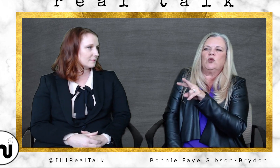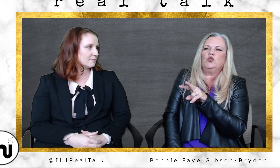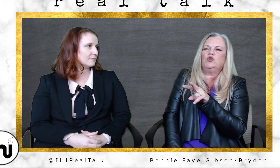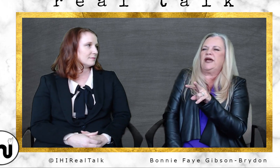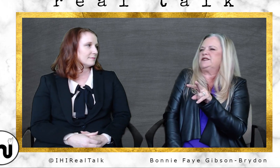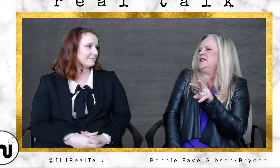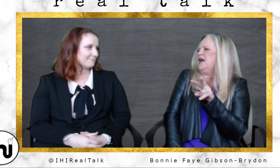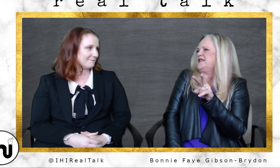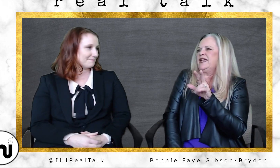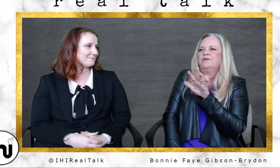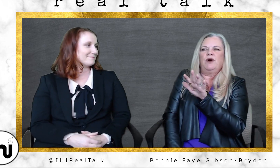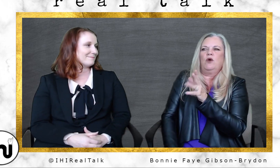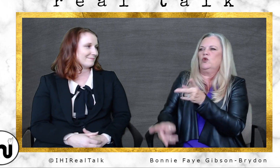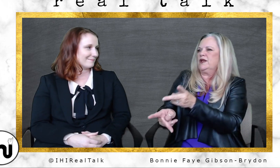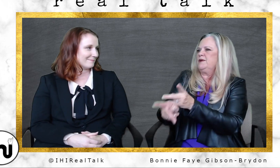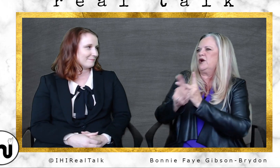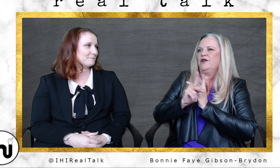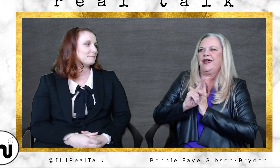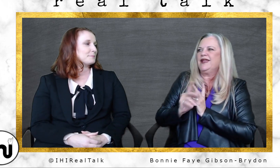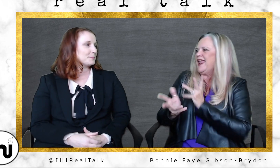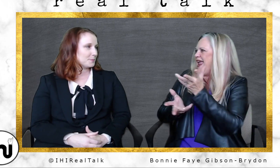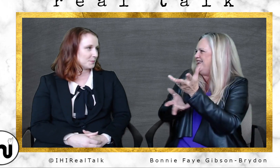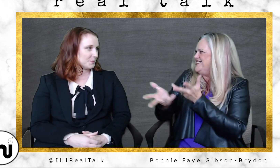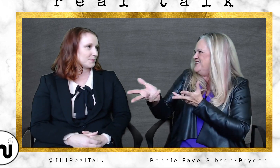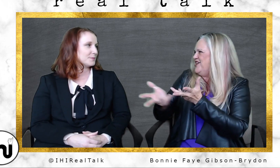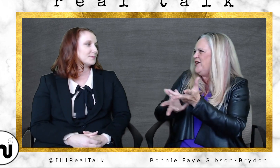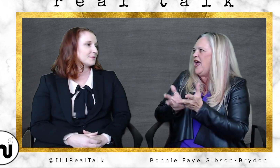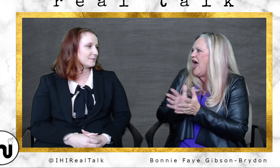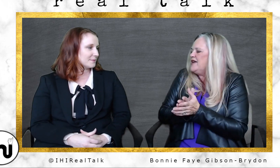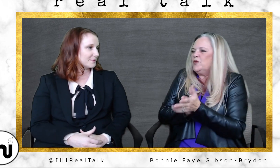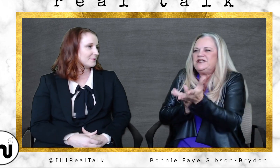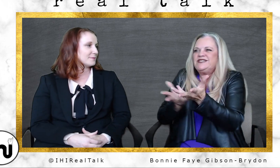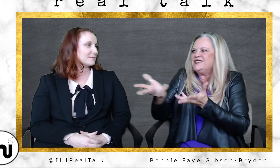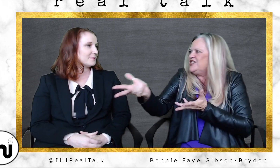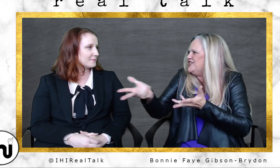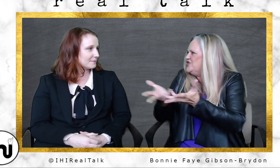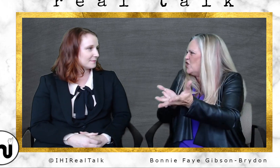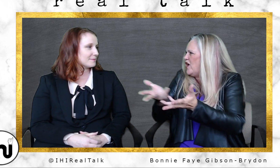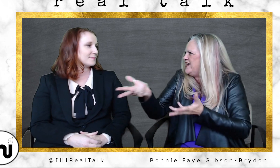That's nice. I can... Let me borrow that!" And you know, I... we still enjoy each